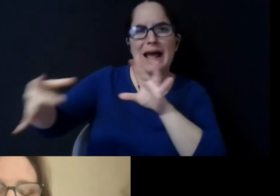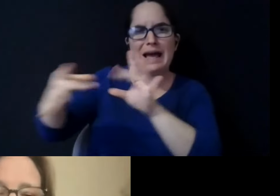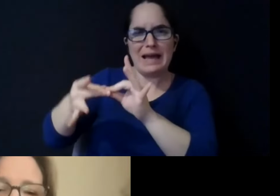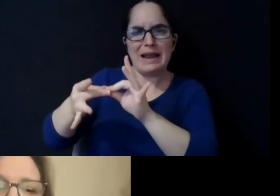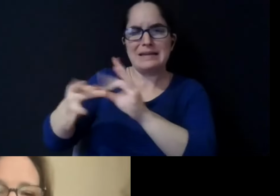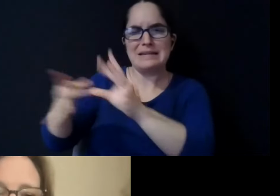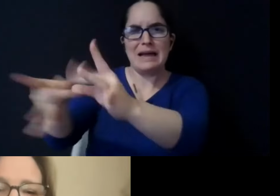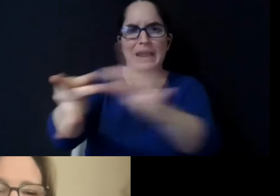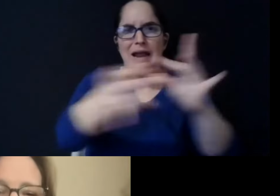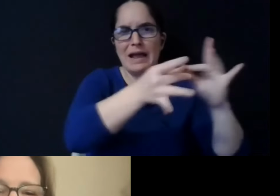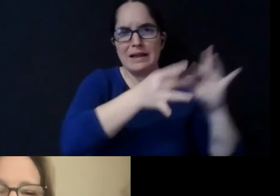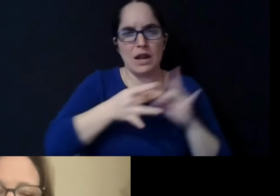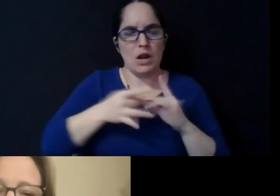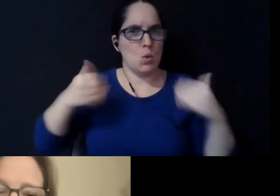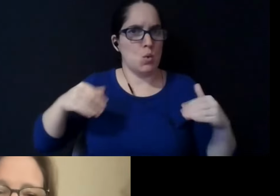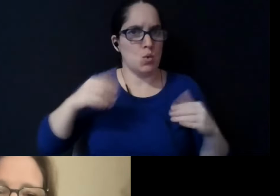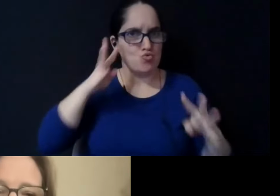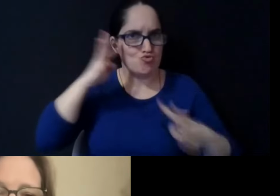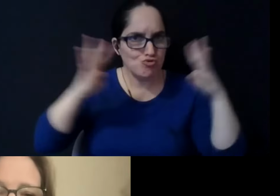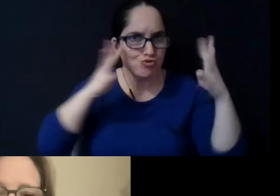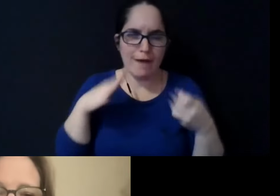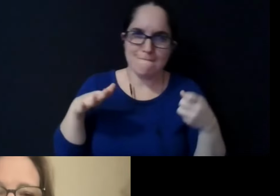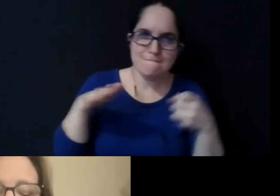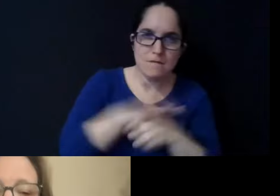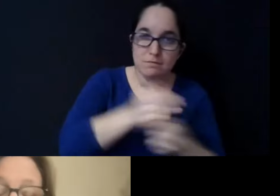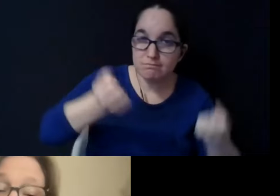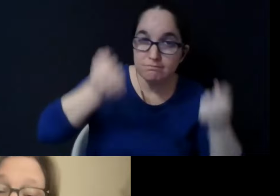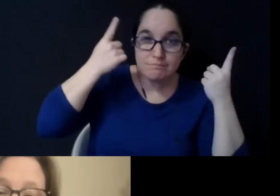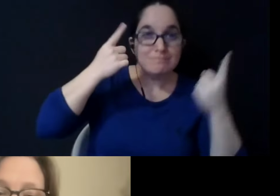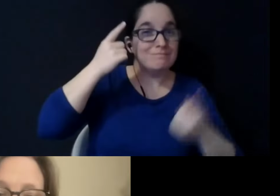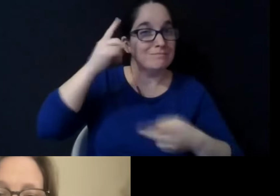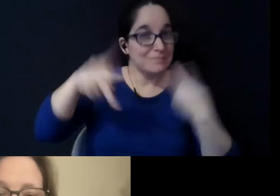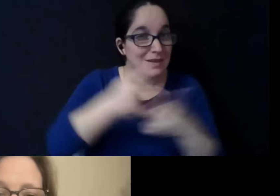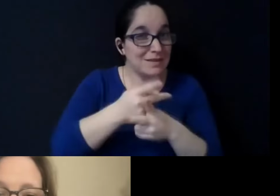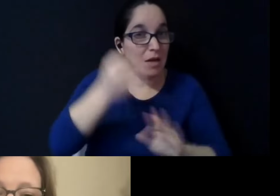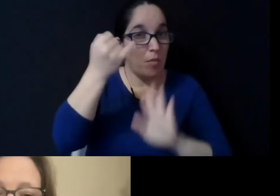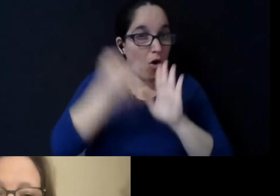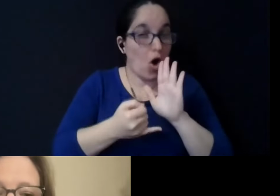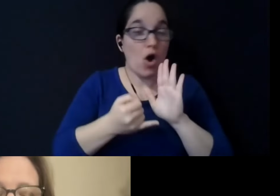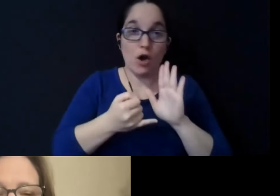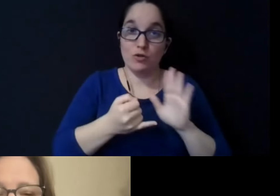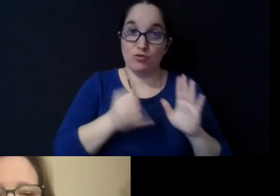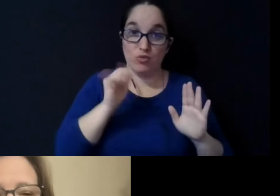a fully realized collaborative piece of art and you can do that with poetry as well. I do it by